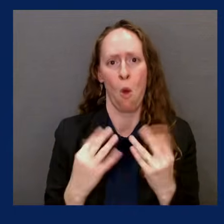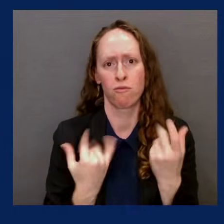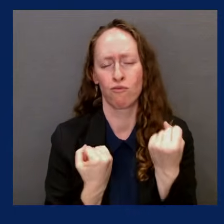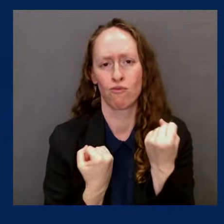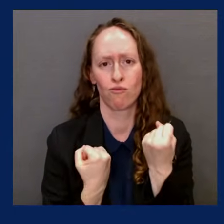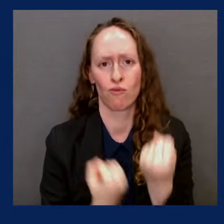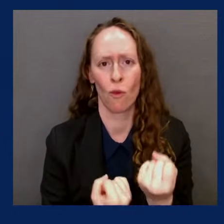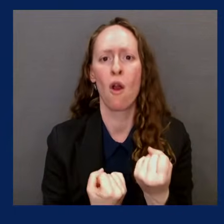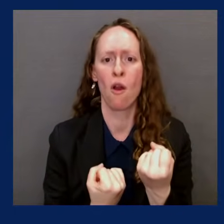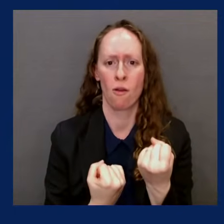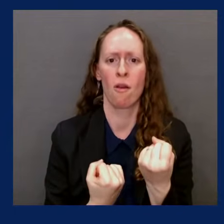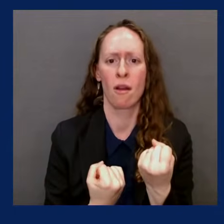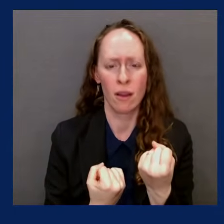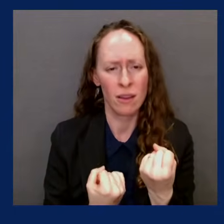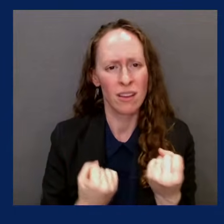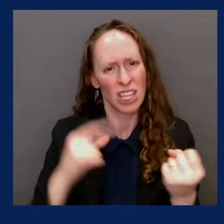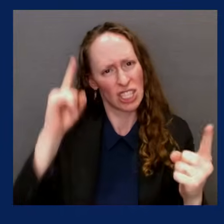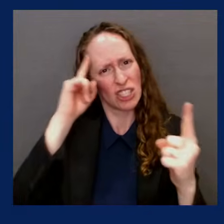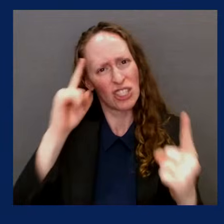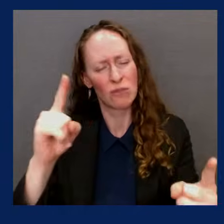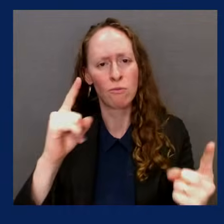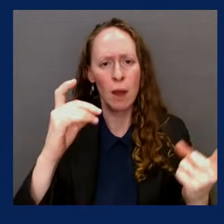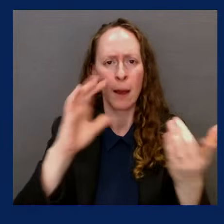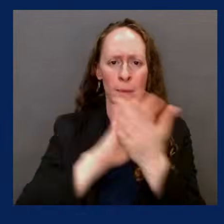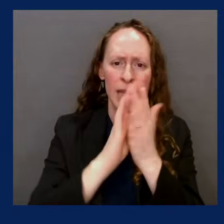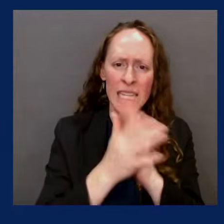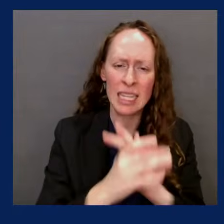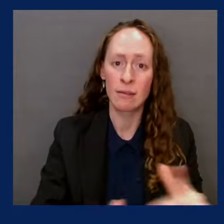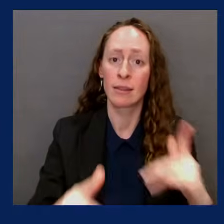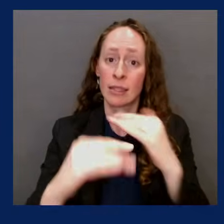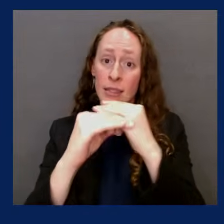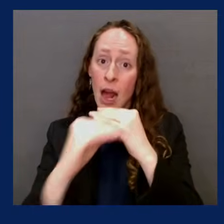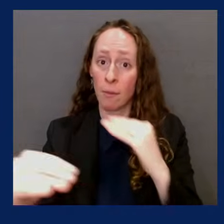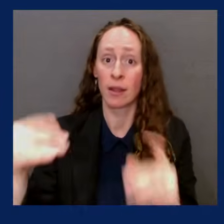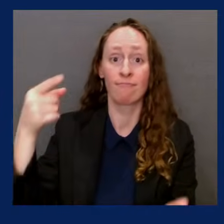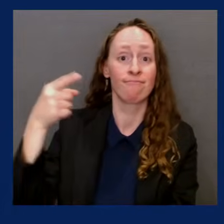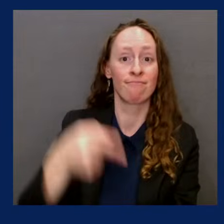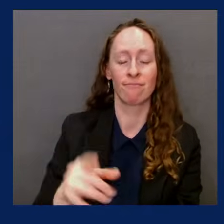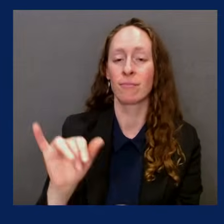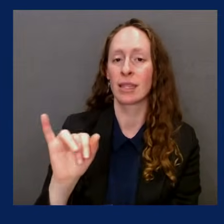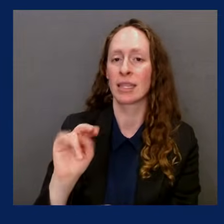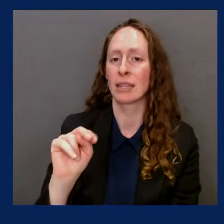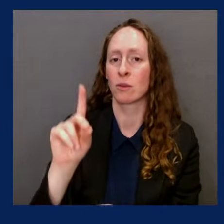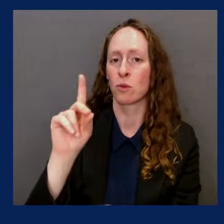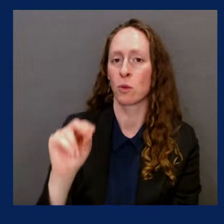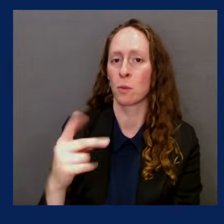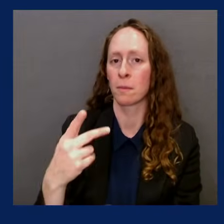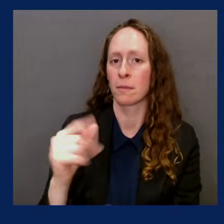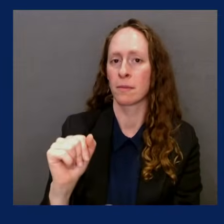to uphold the stability which has generated unprecedented economic opportunity for the nations